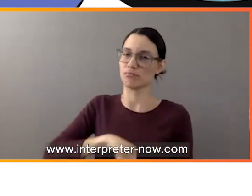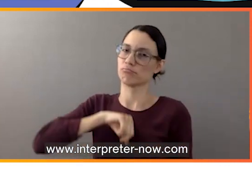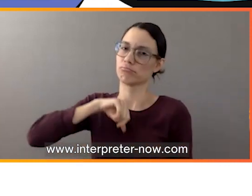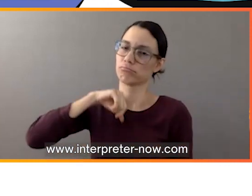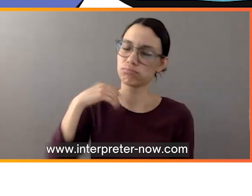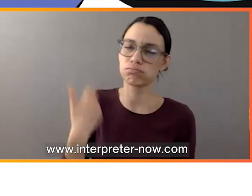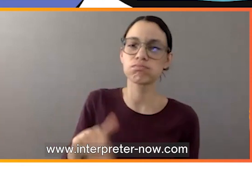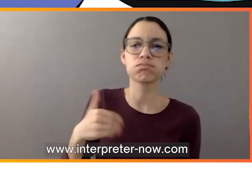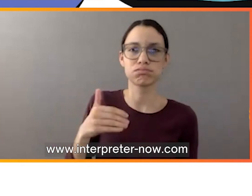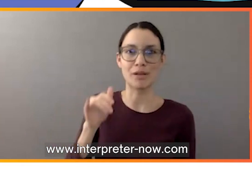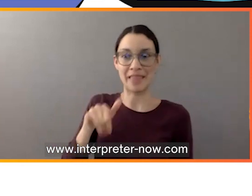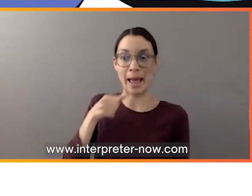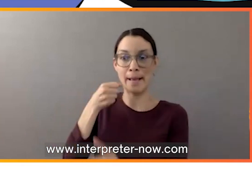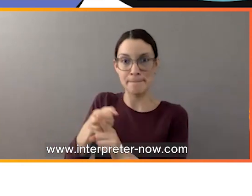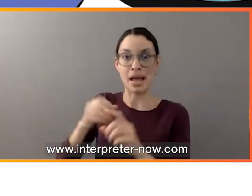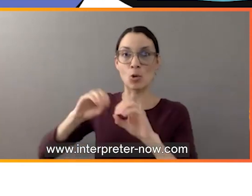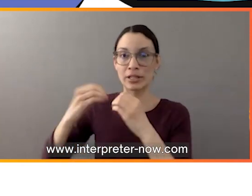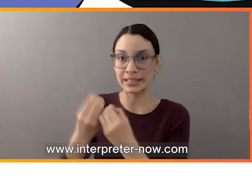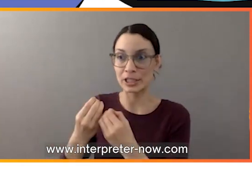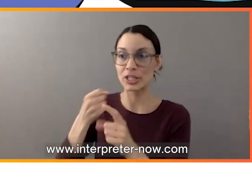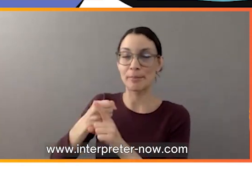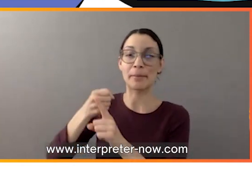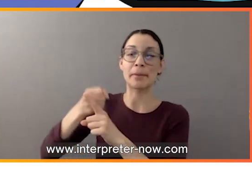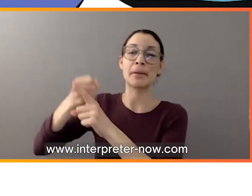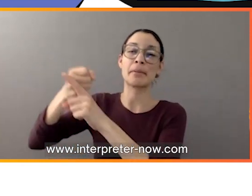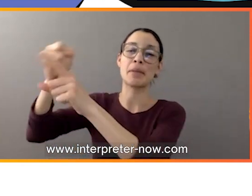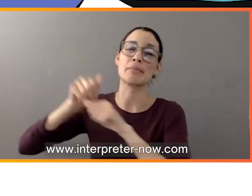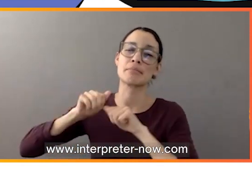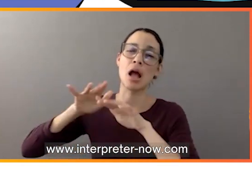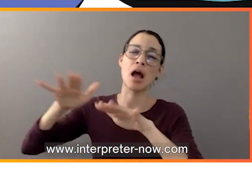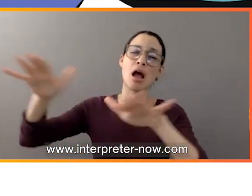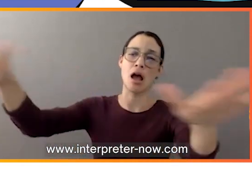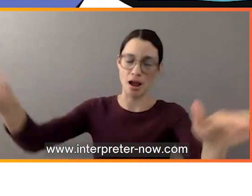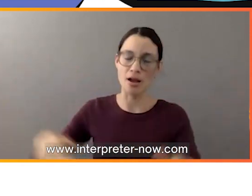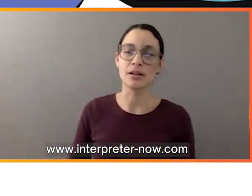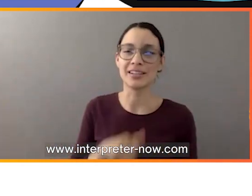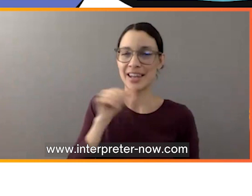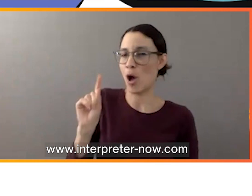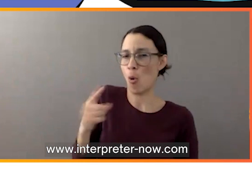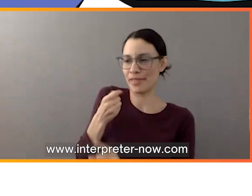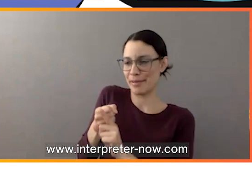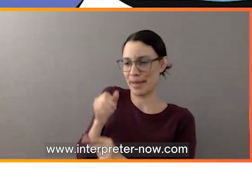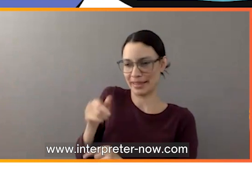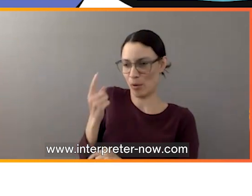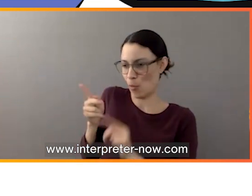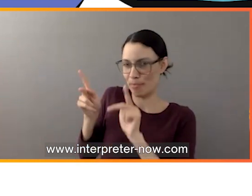Because that does impact whole organizations, it has a ripple effect far beyond that one individual too.